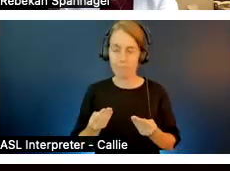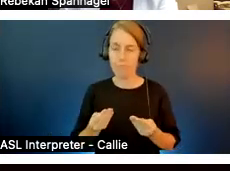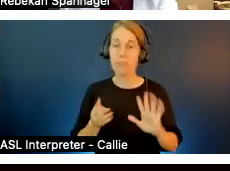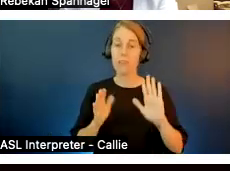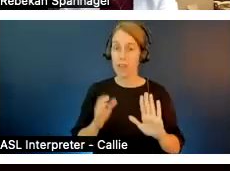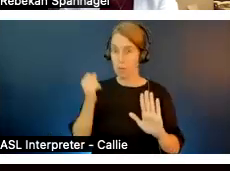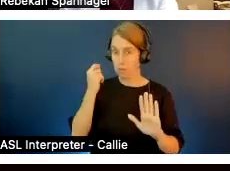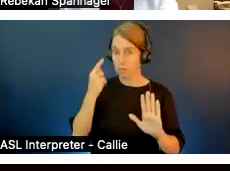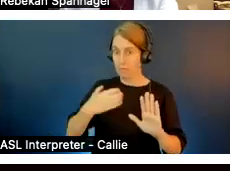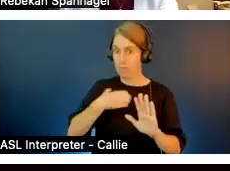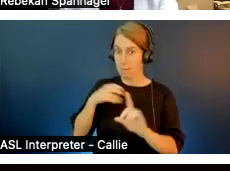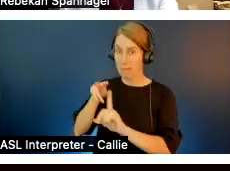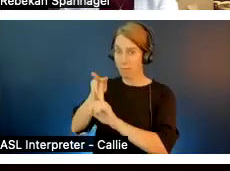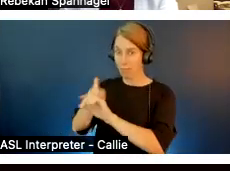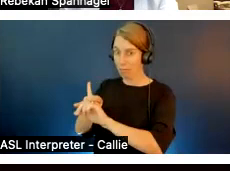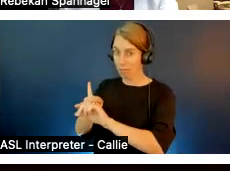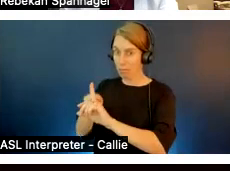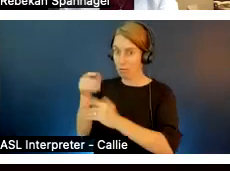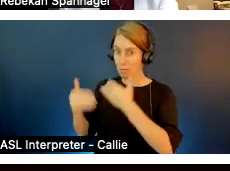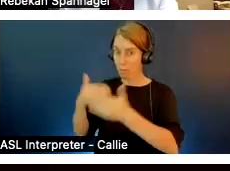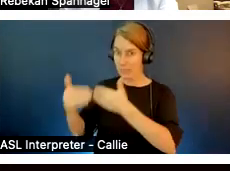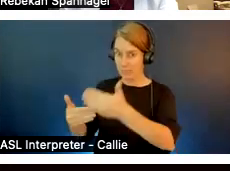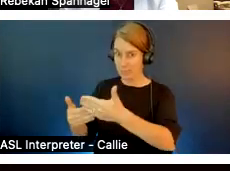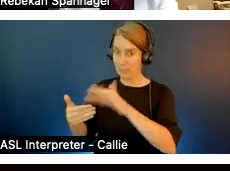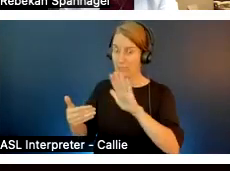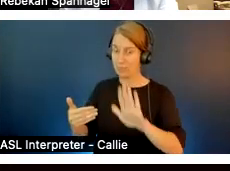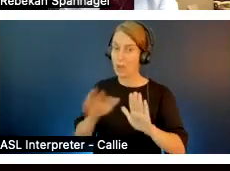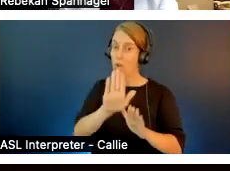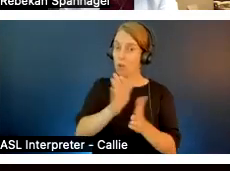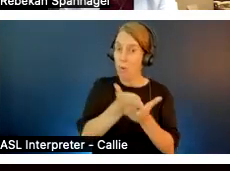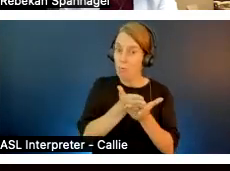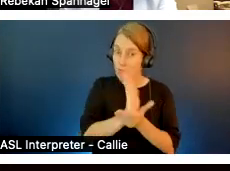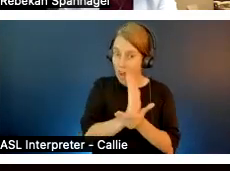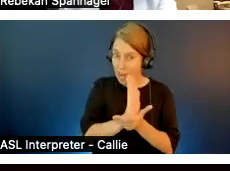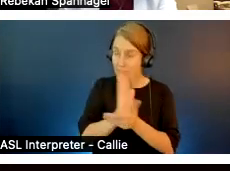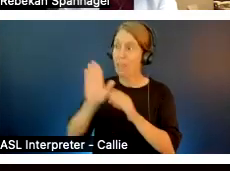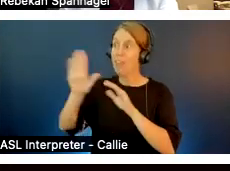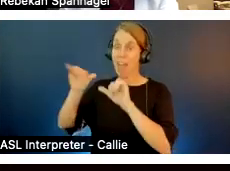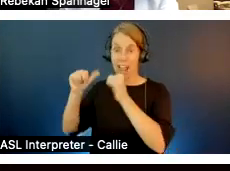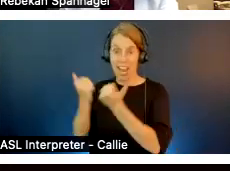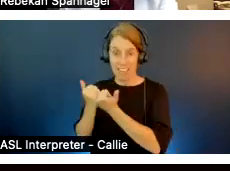the agency who's made the decision and that means everything that they've looked at to